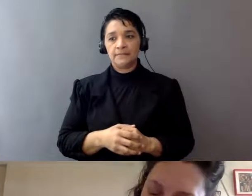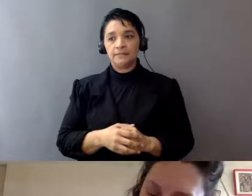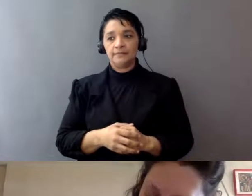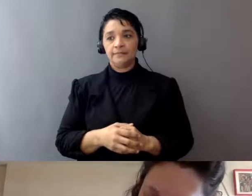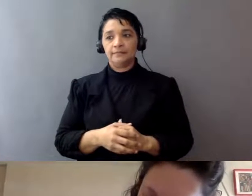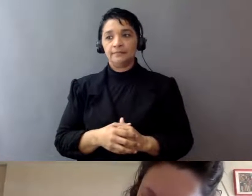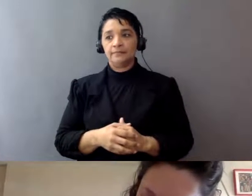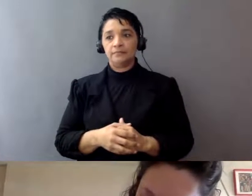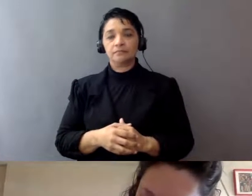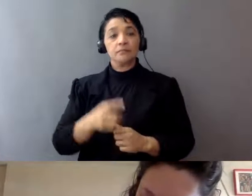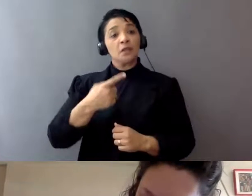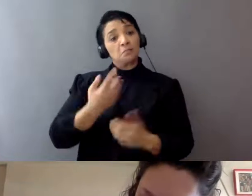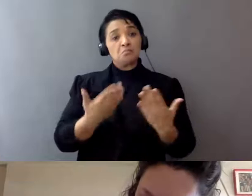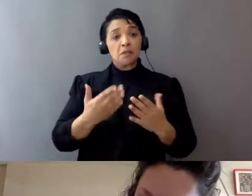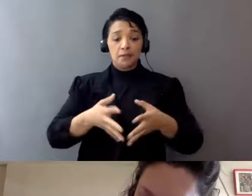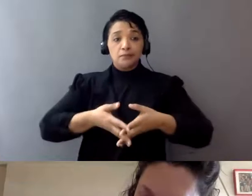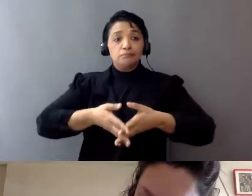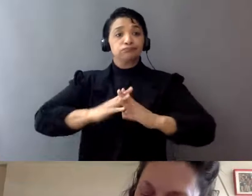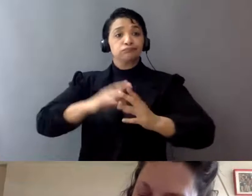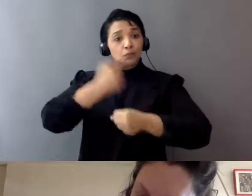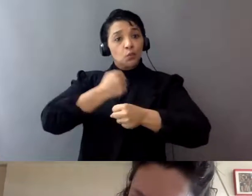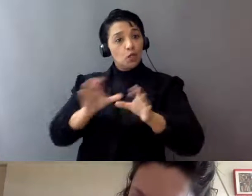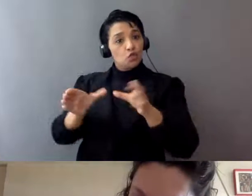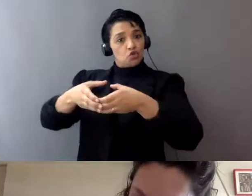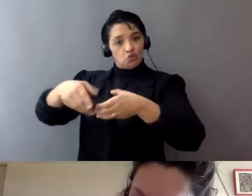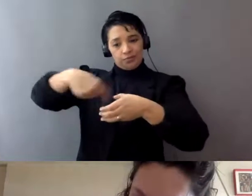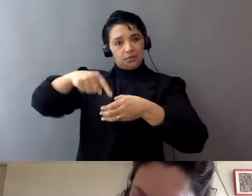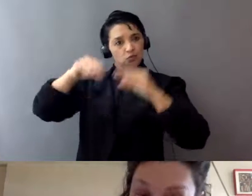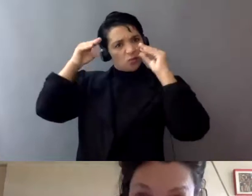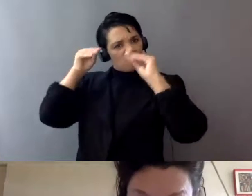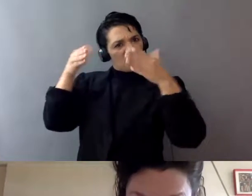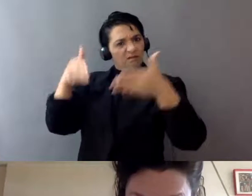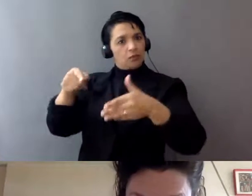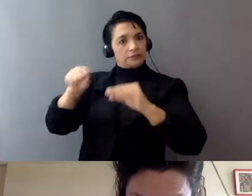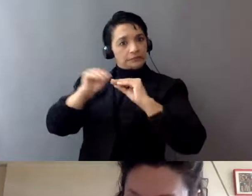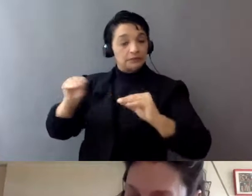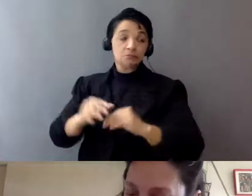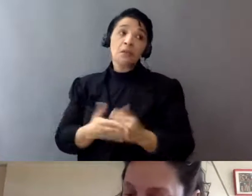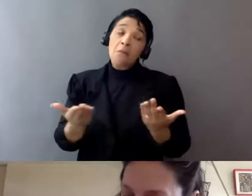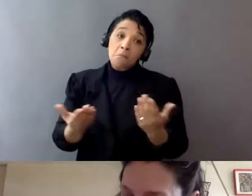and always an opportunity, possibility.